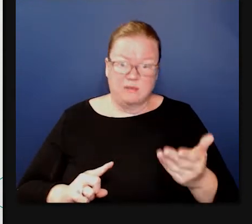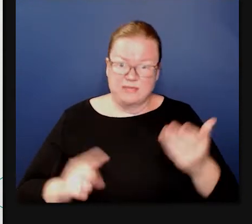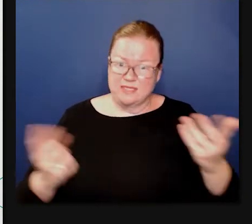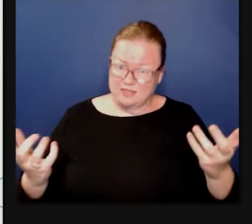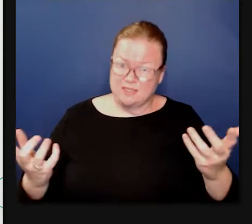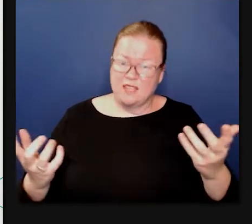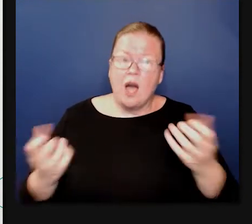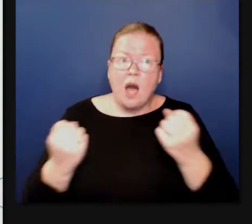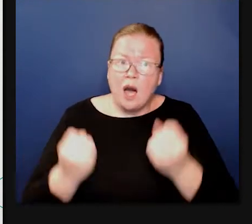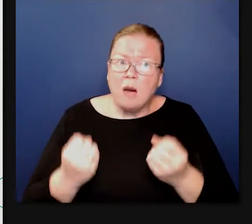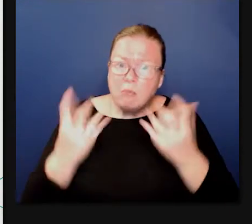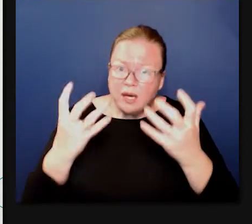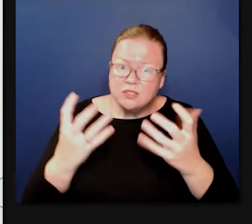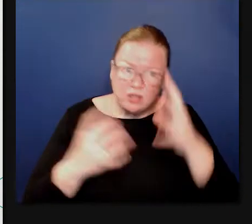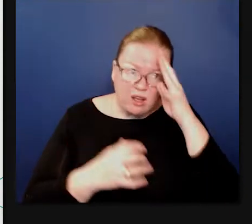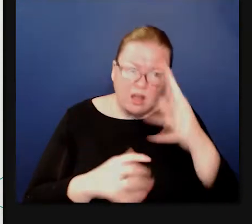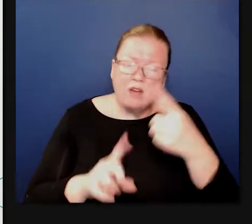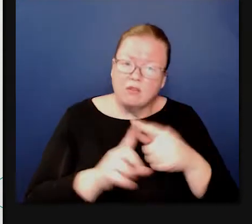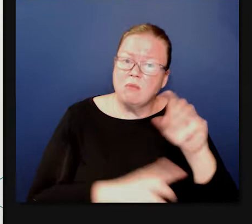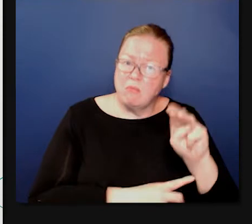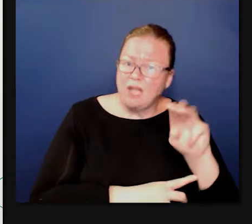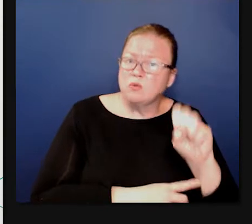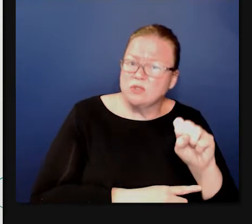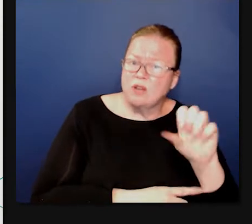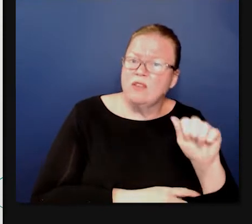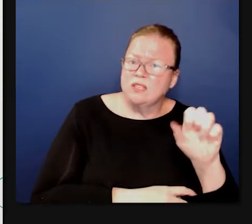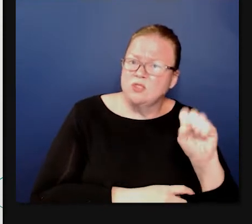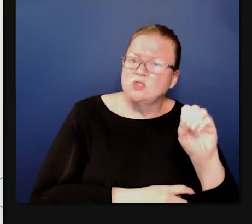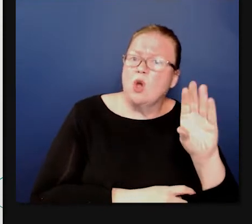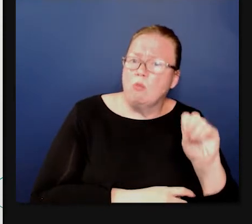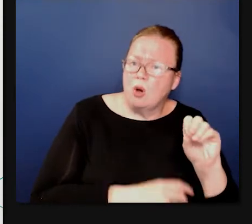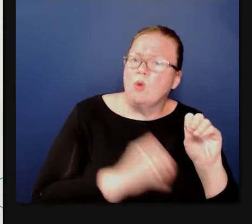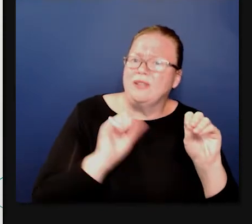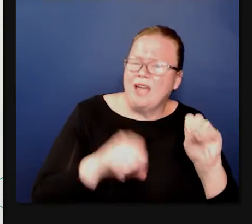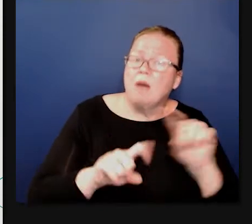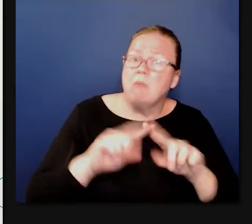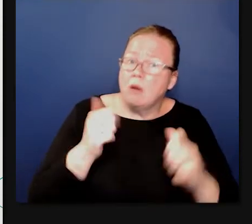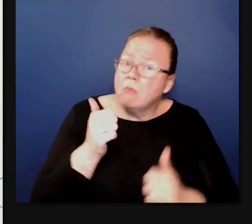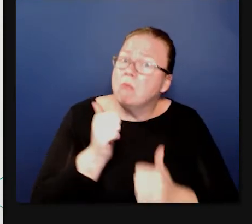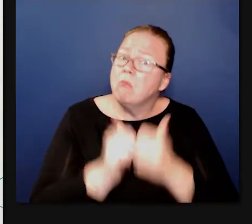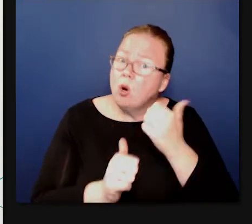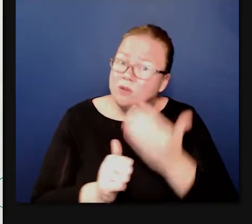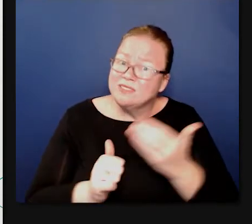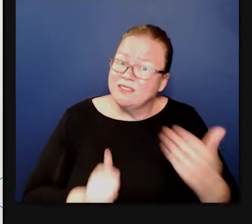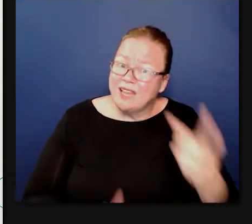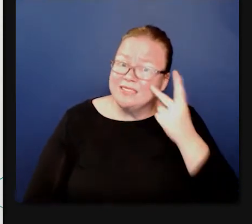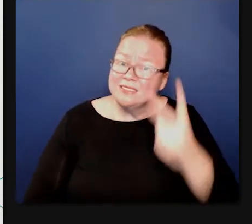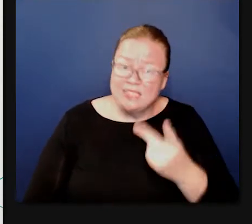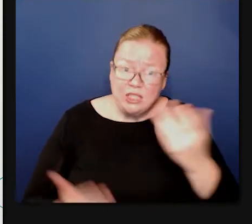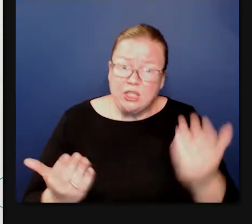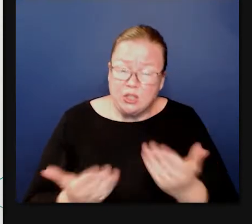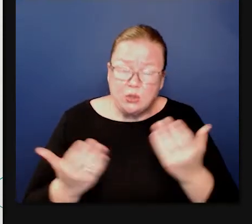and a bunch of created by Microsoft in the Soho. But for the most part, majority of the items you're seeing here